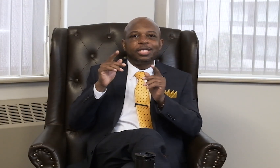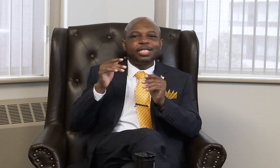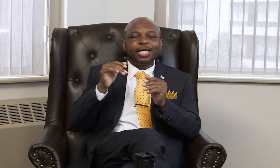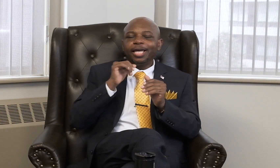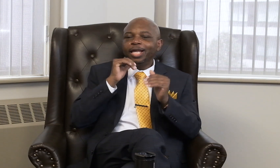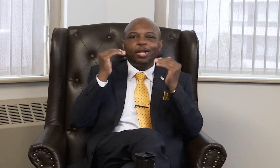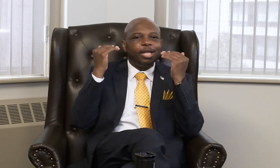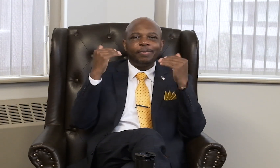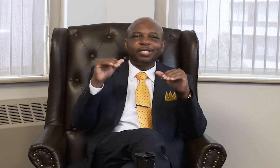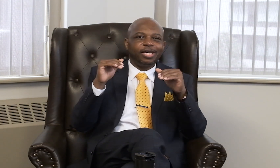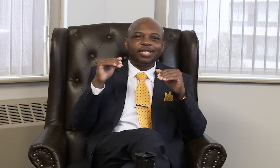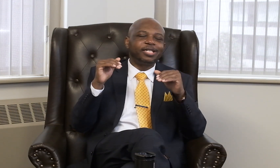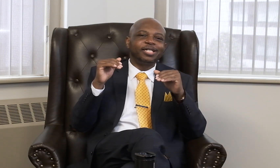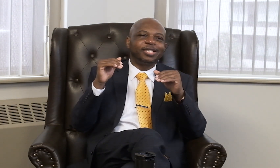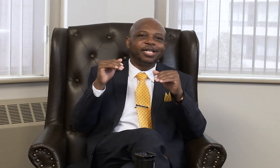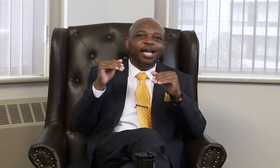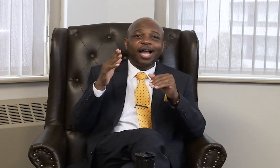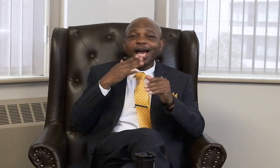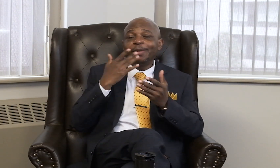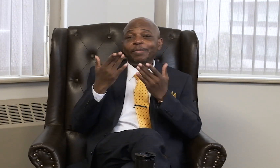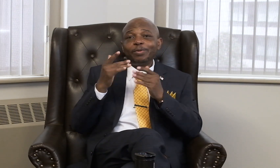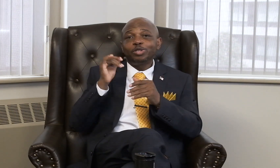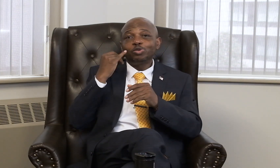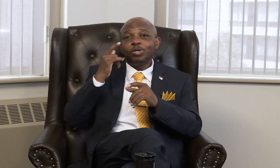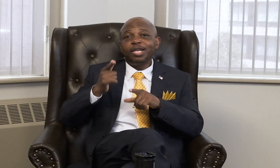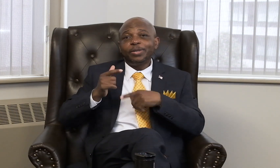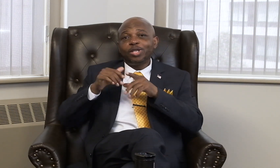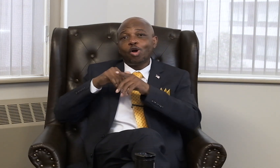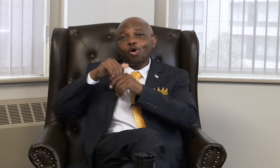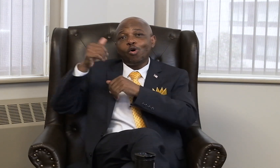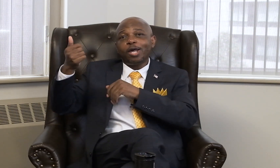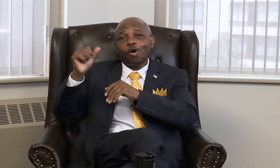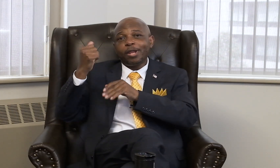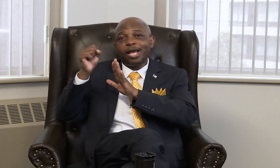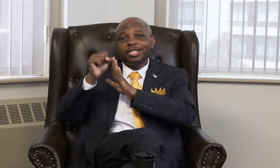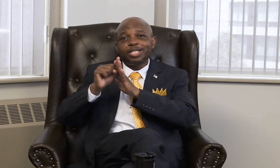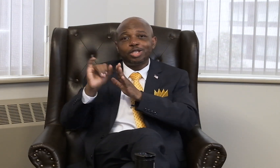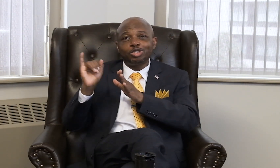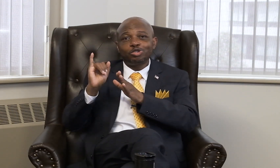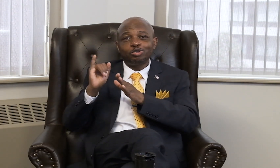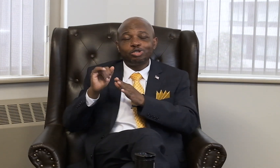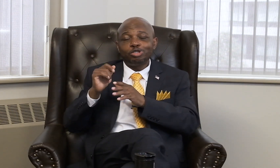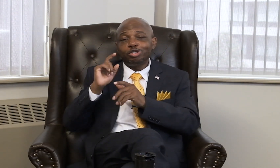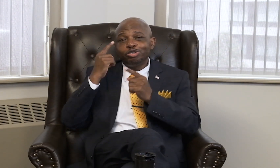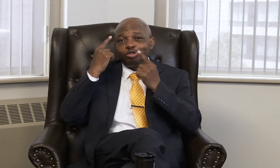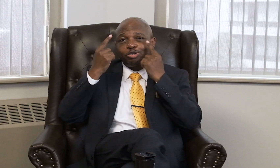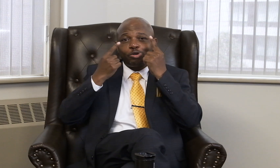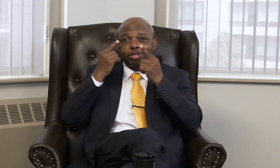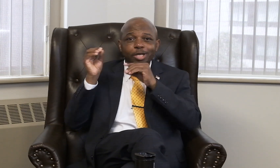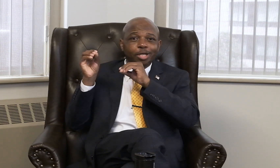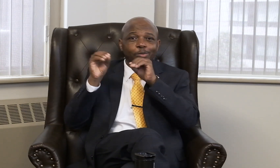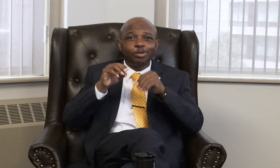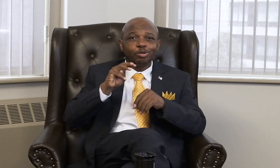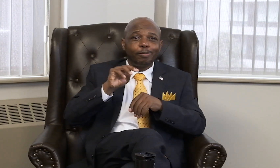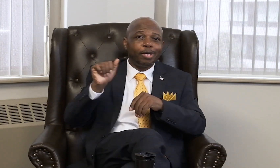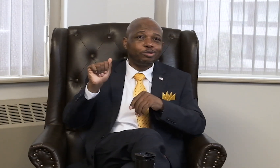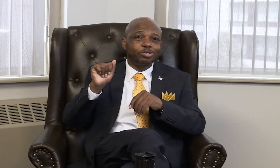Your opportunities are limitless. And for those who do not reside in the state of Massachusetts,